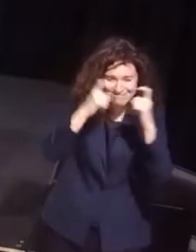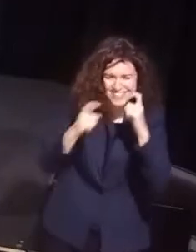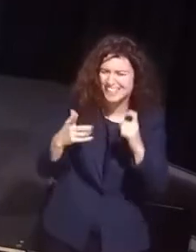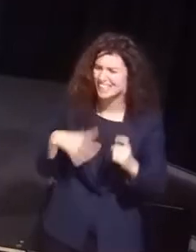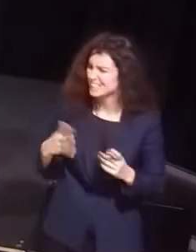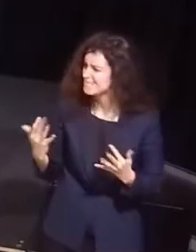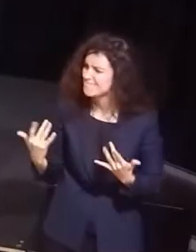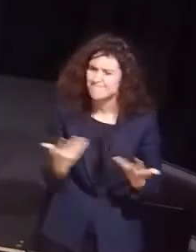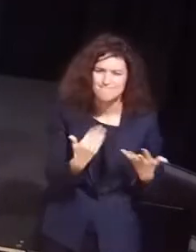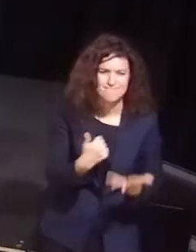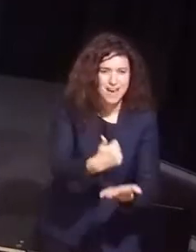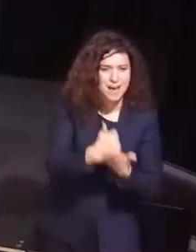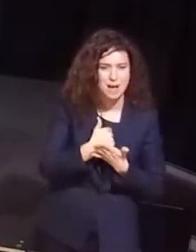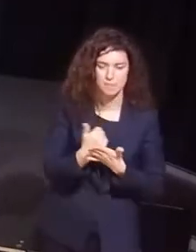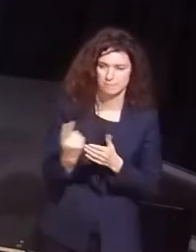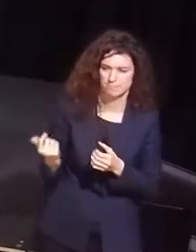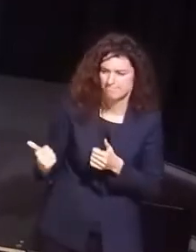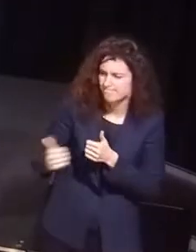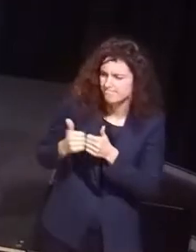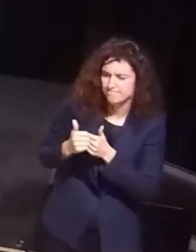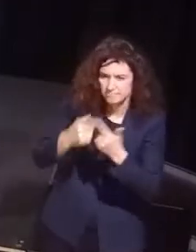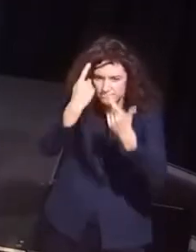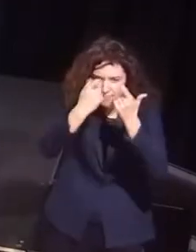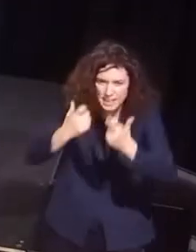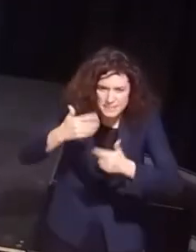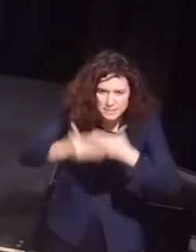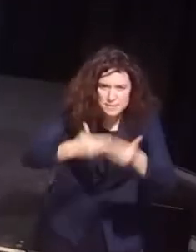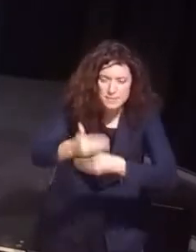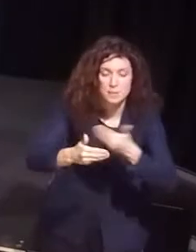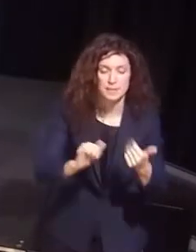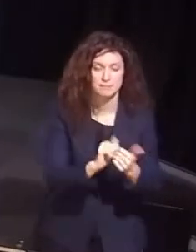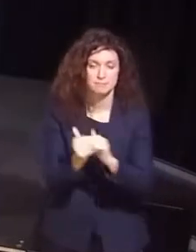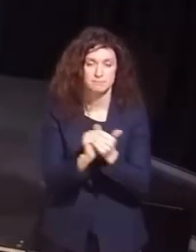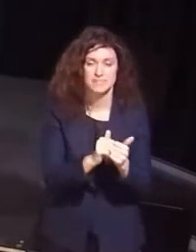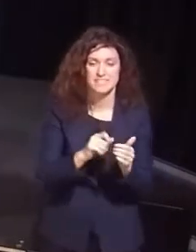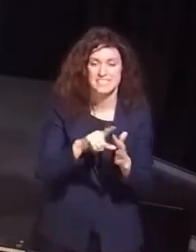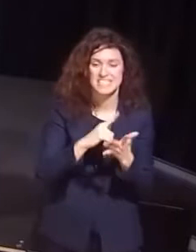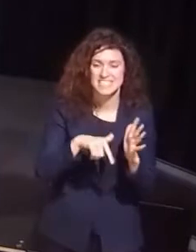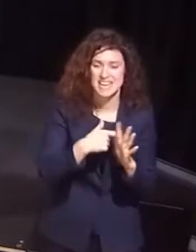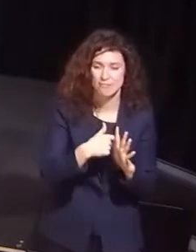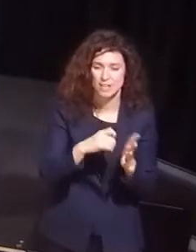he teamed up with fellow hospital volunteer and engineer Derek Clarkson. Later Dorothy Clarkson.